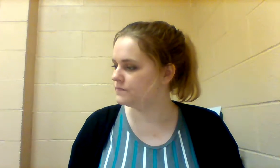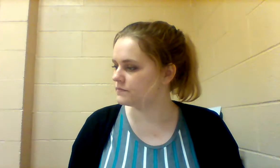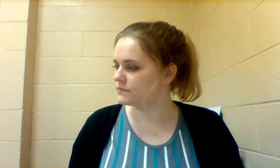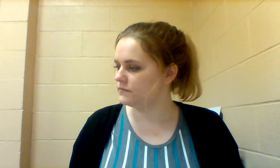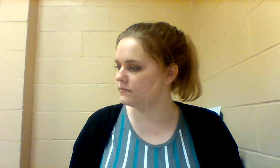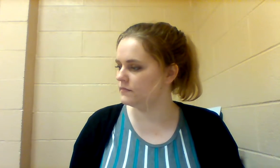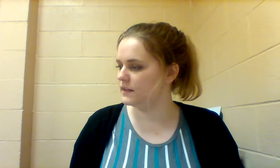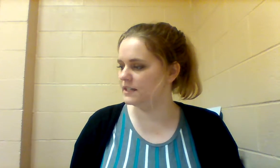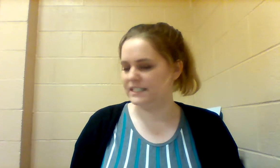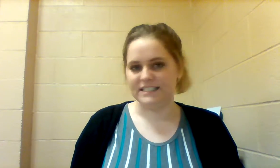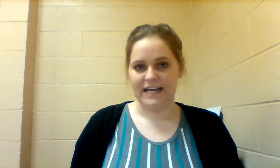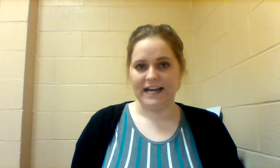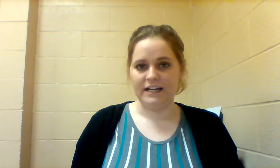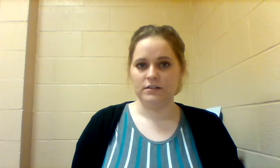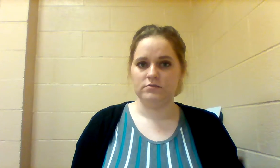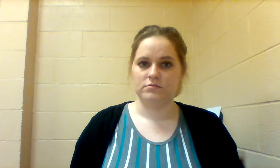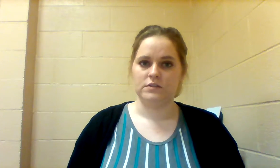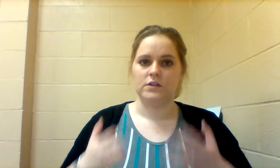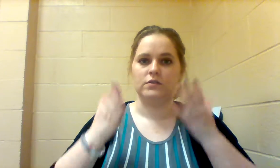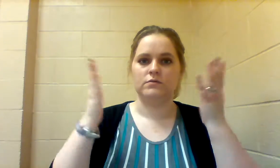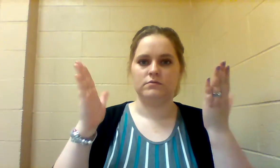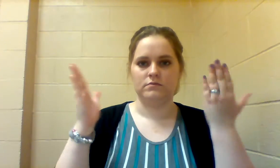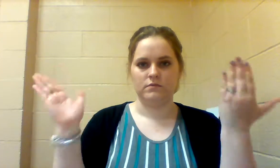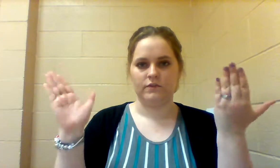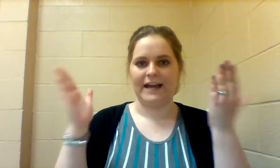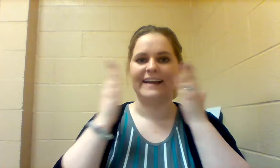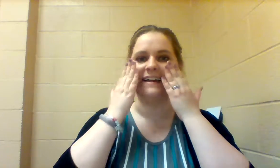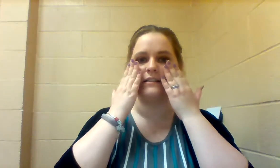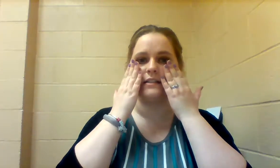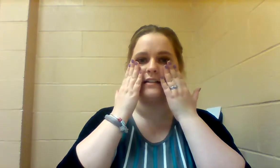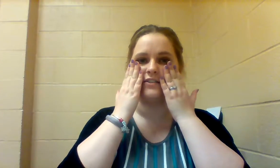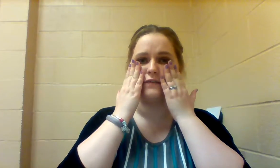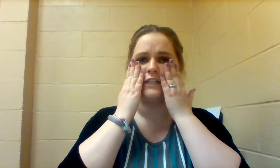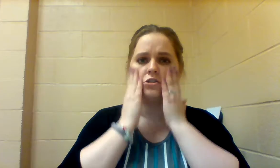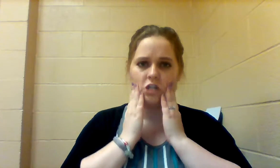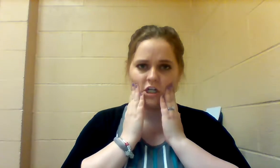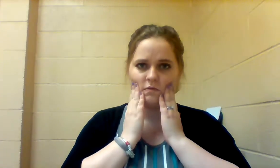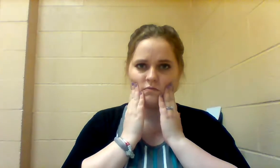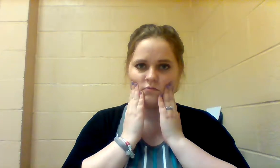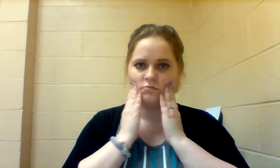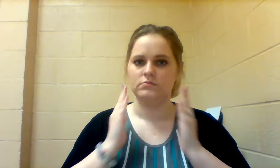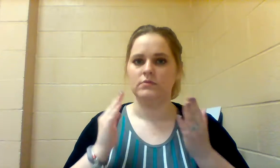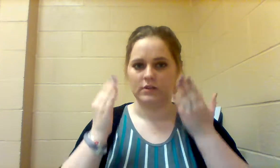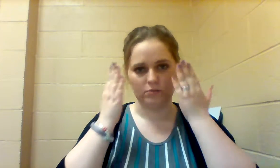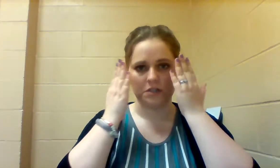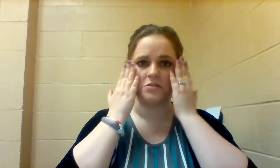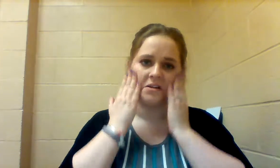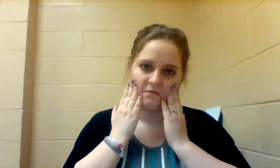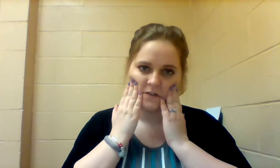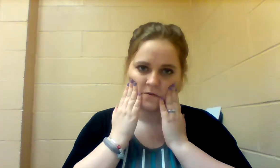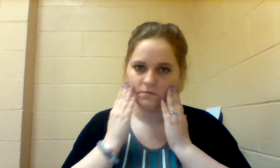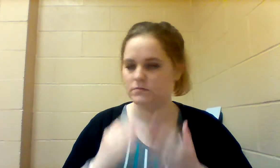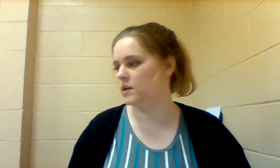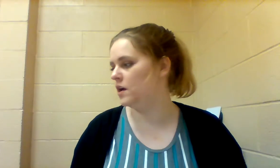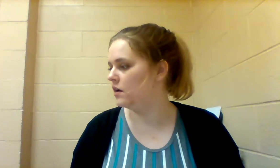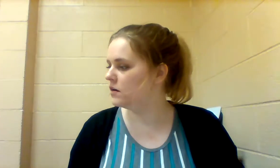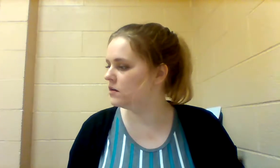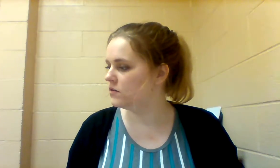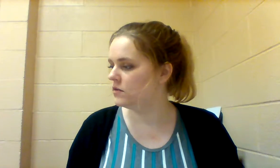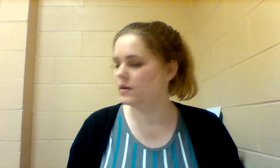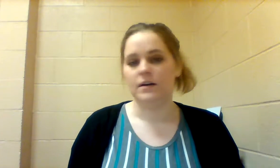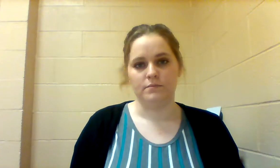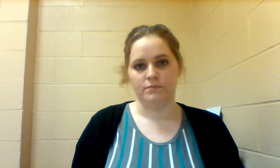SAD so flat hands against your face SAD and you make a sad face